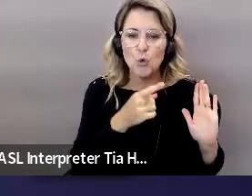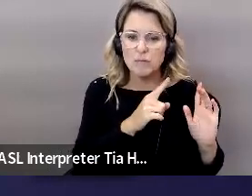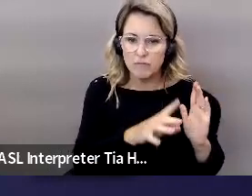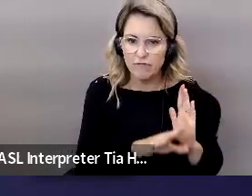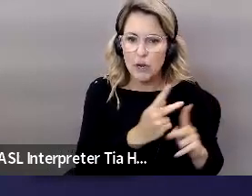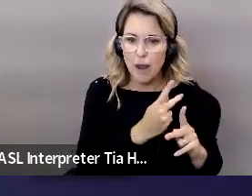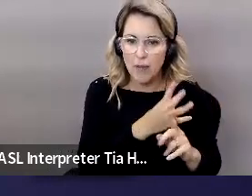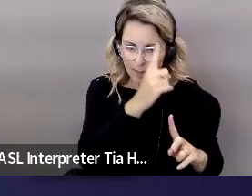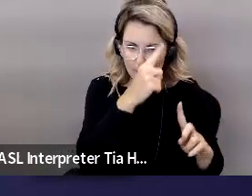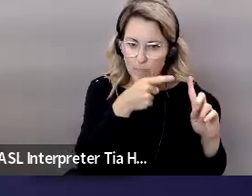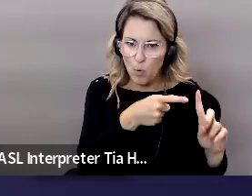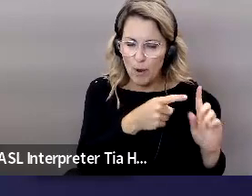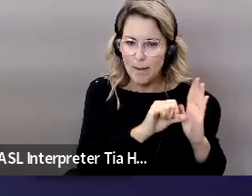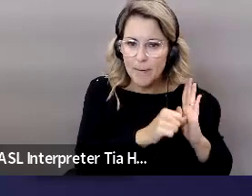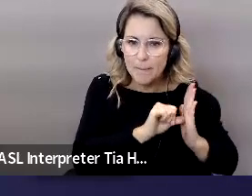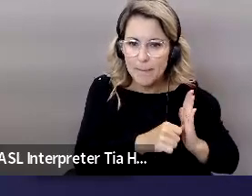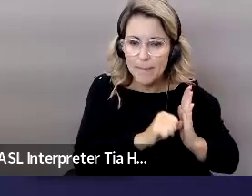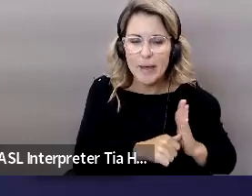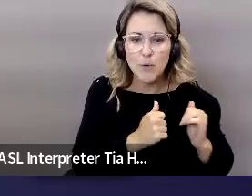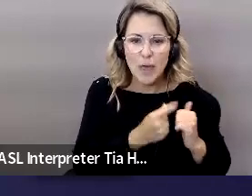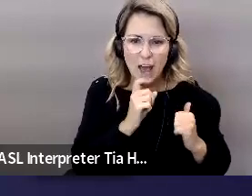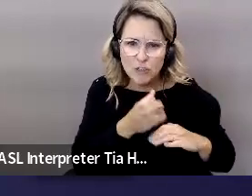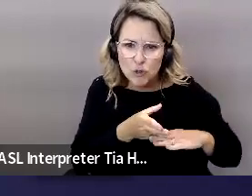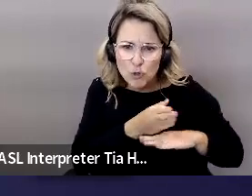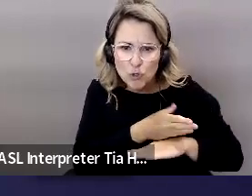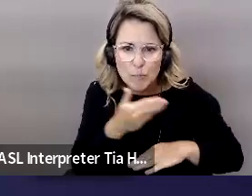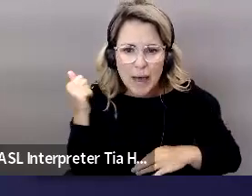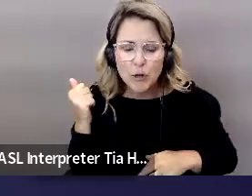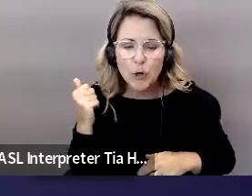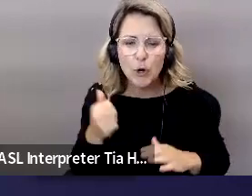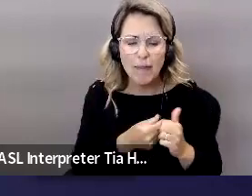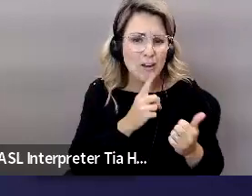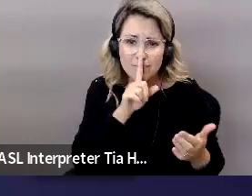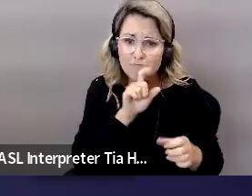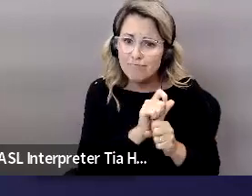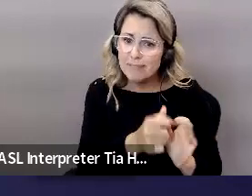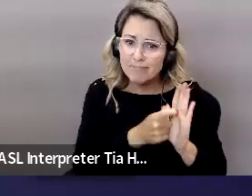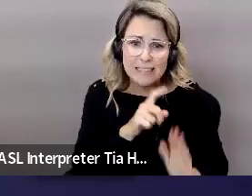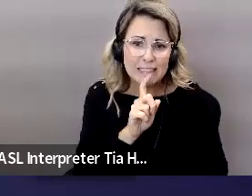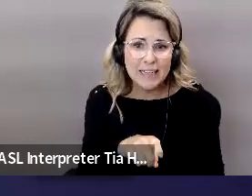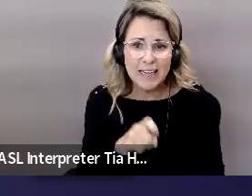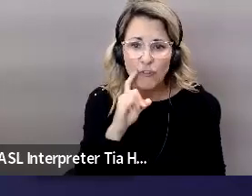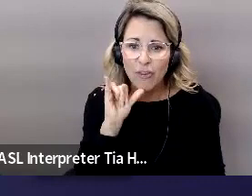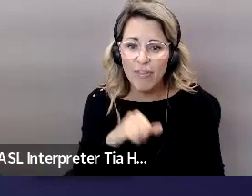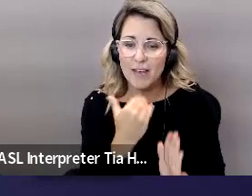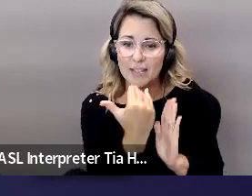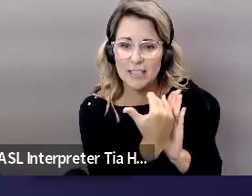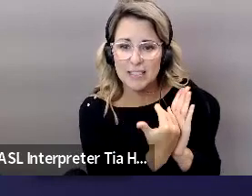we must do better. There's a glaring need, you know, for this, you know. And that is exactly